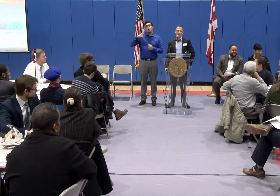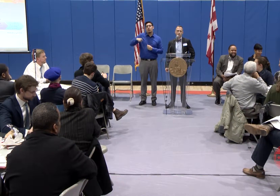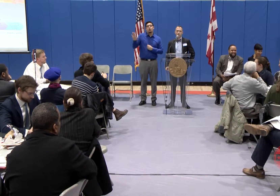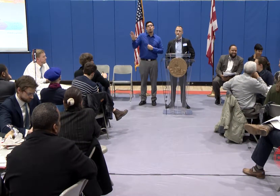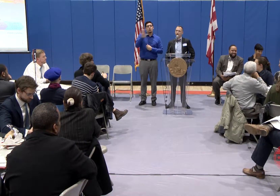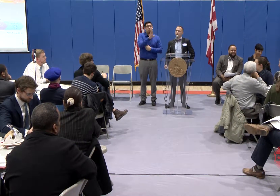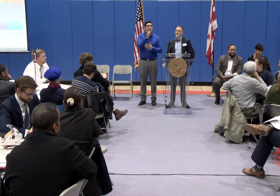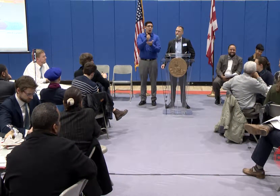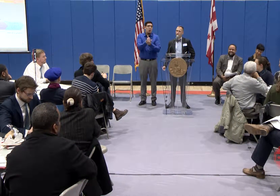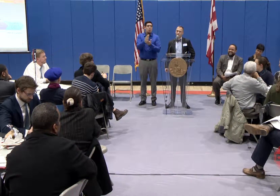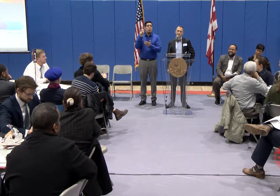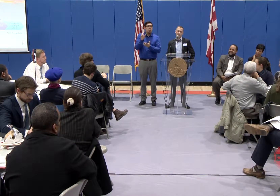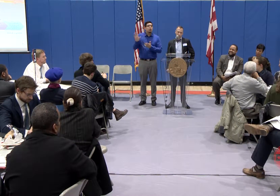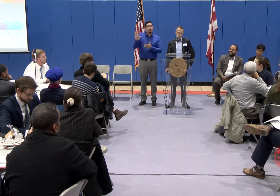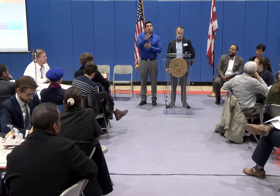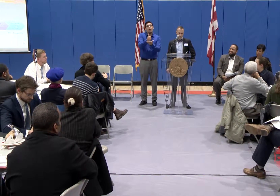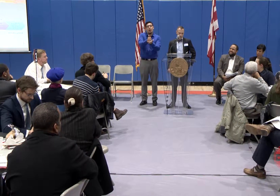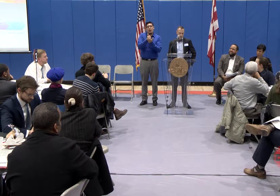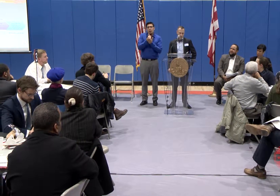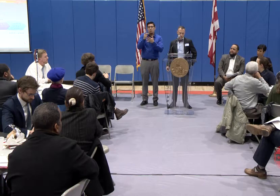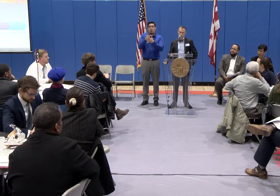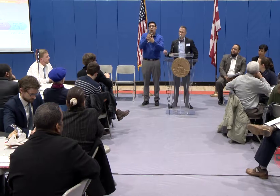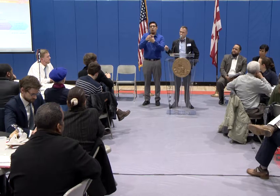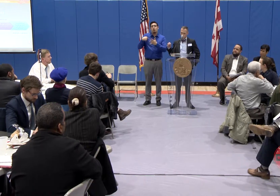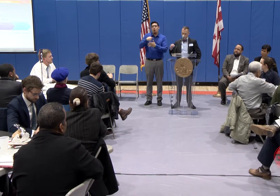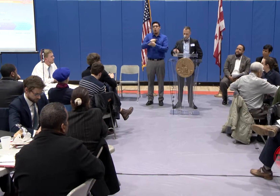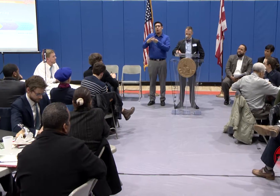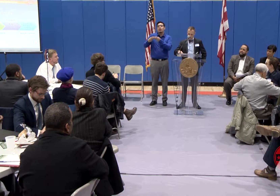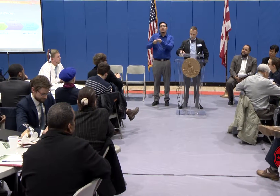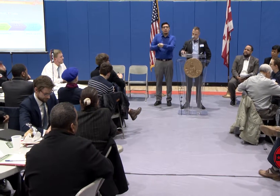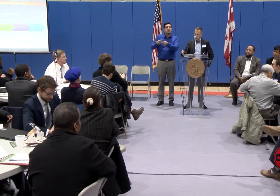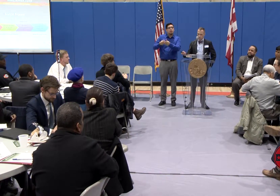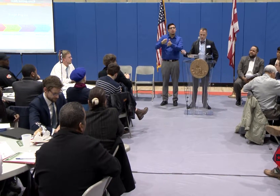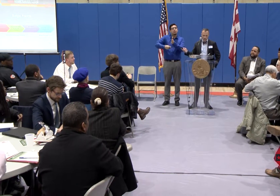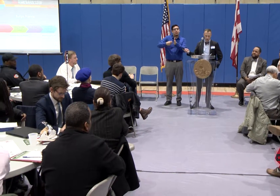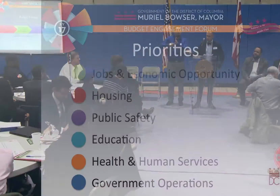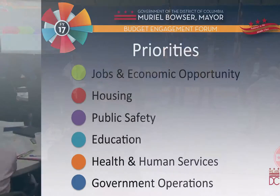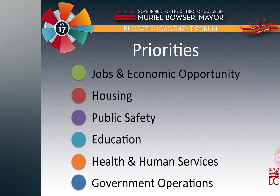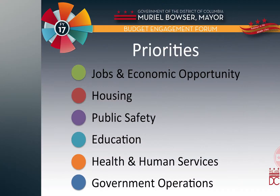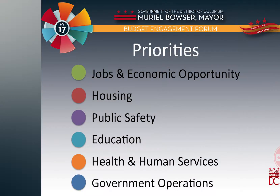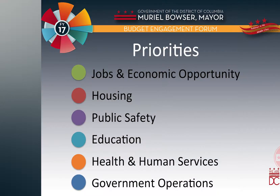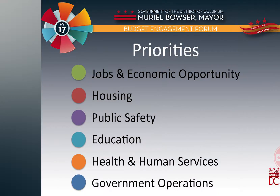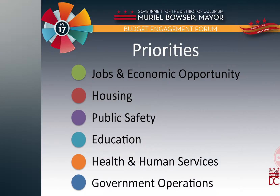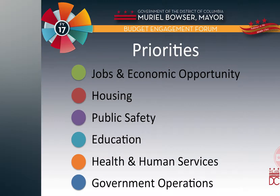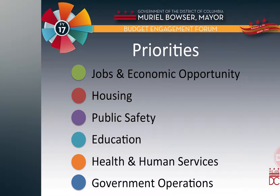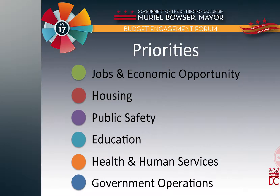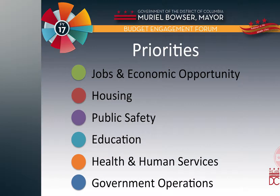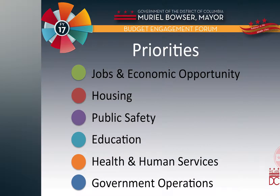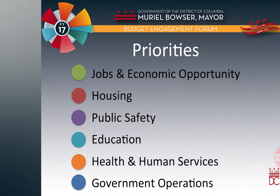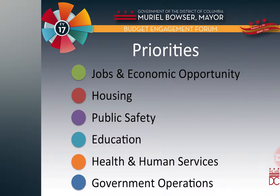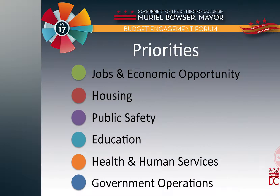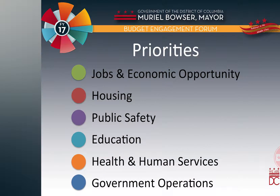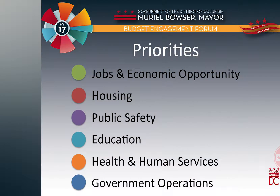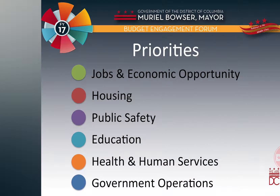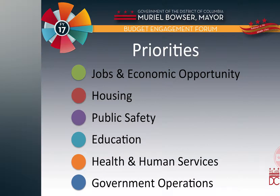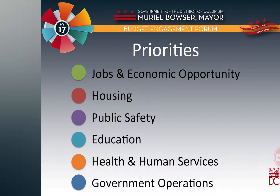WE NEED YOU TO HELP US PRIORITIZE OUR EXPENDITURES SO WE ARE SPENDING MONEY THE RIGHT WAY. THESE ARE THE CATEGORIES WE ARE GOING TO TALK ABOUT AND THE CITY